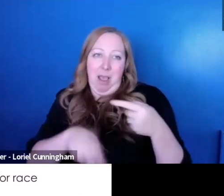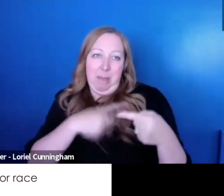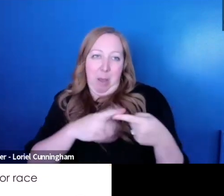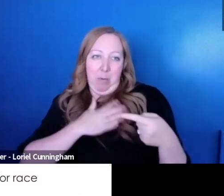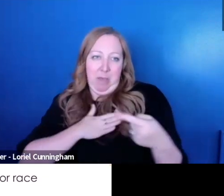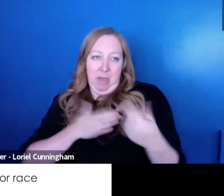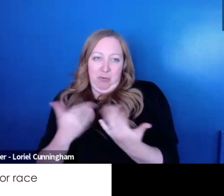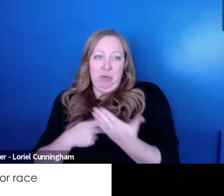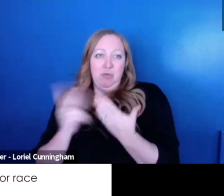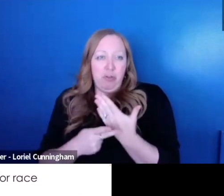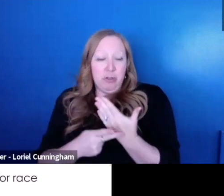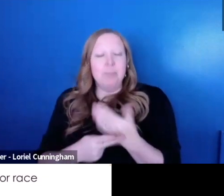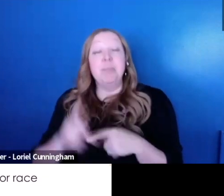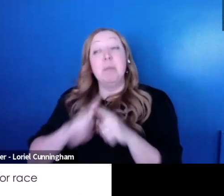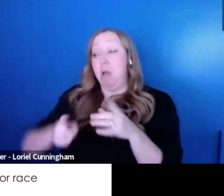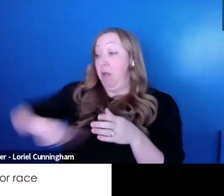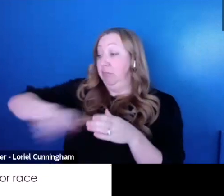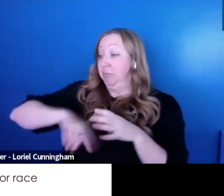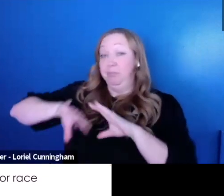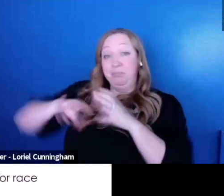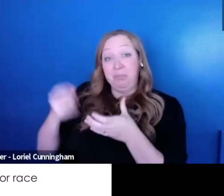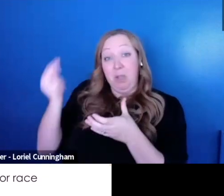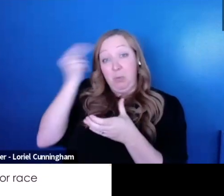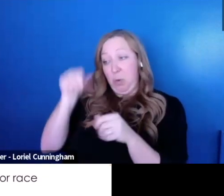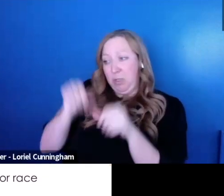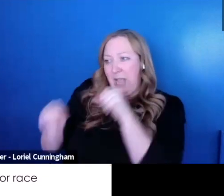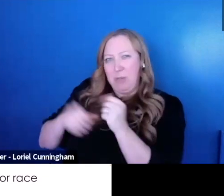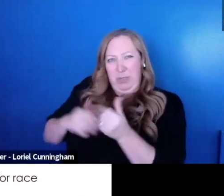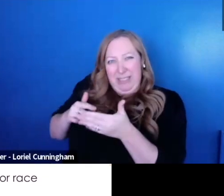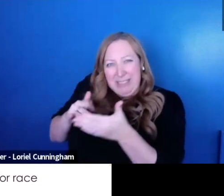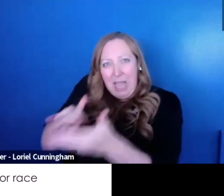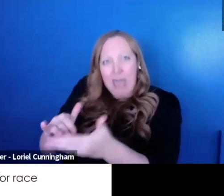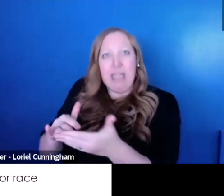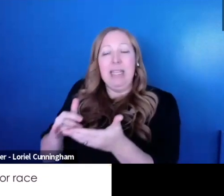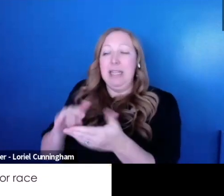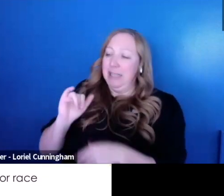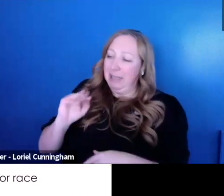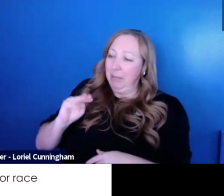research in the neuroscience of implicit racial bias. And for the most part, and I can talk about Q&A what that